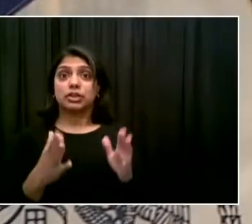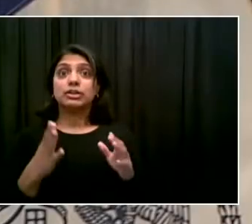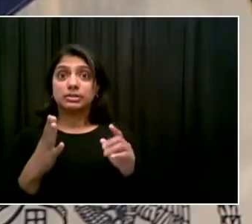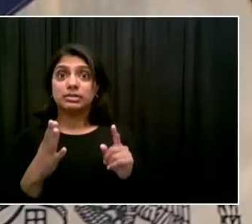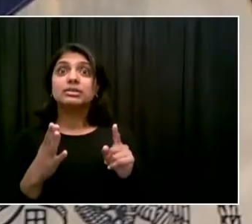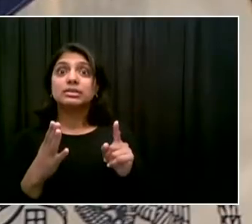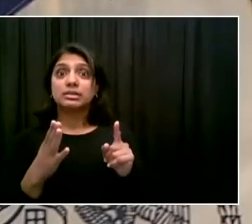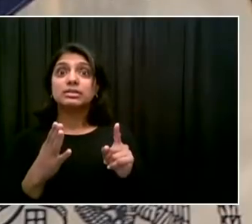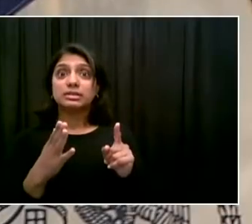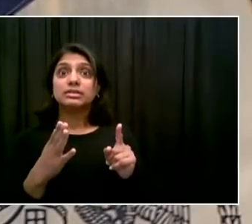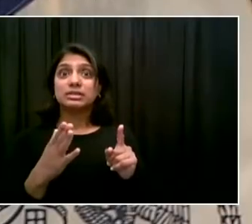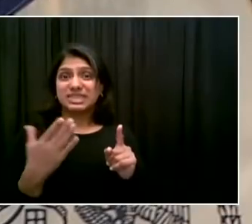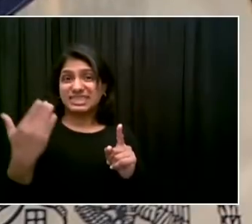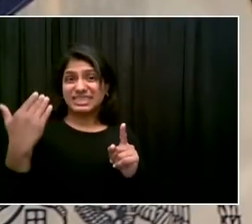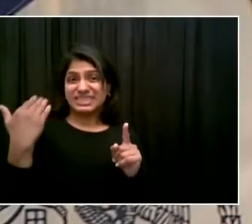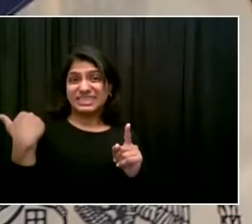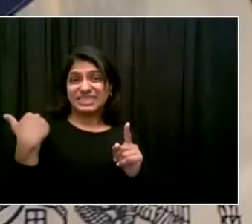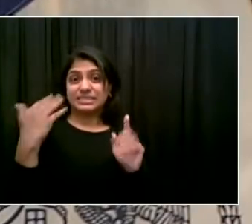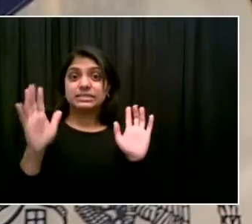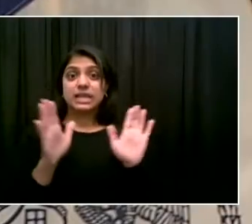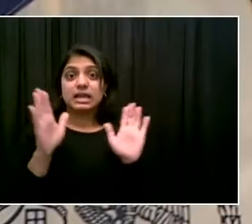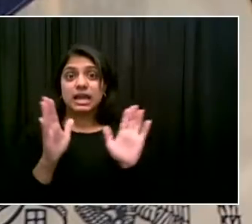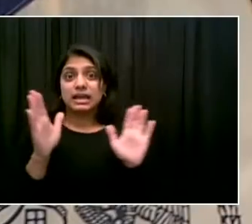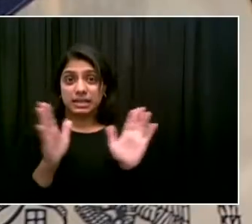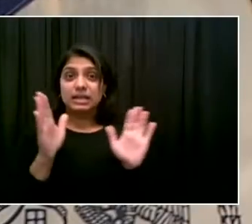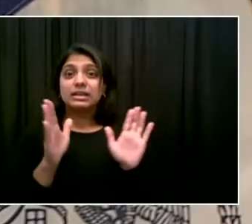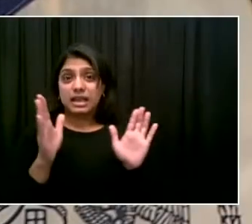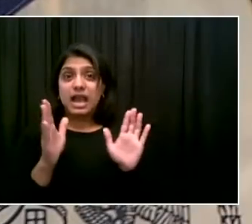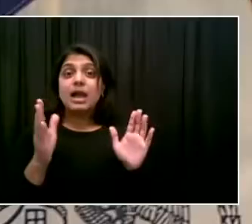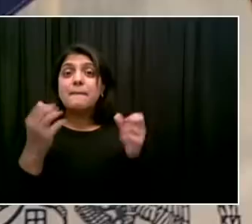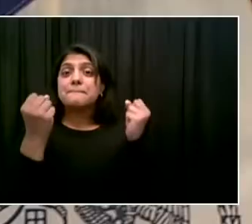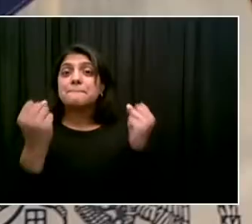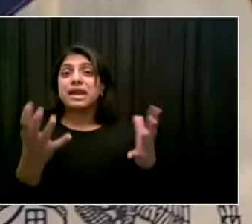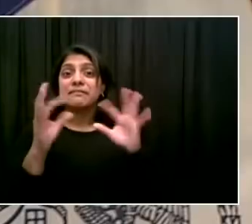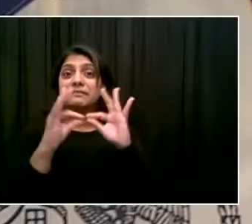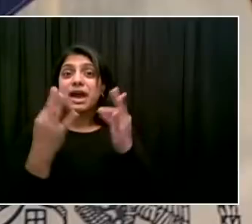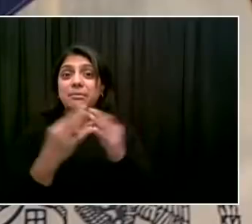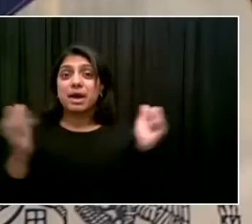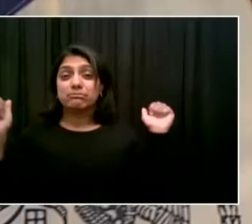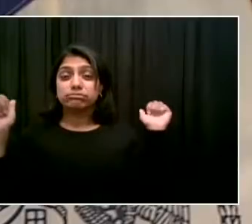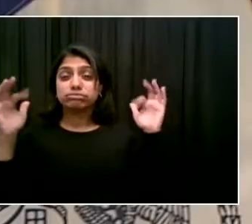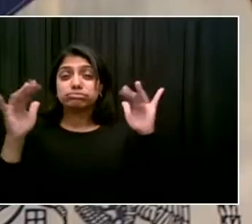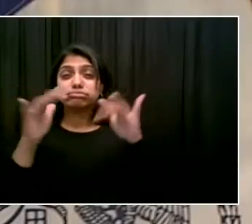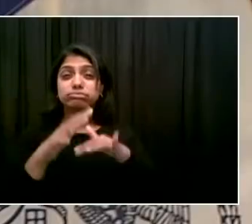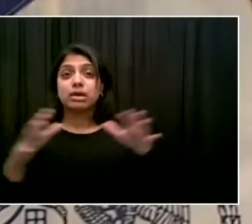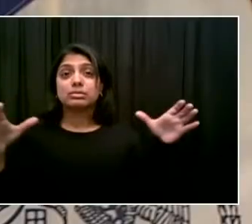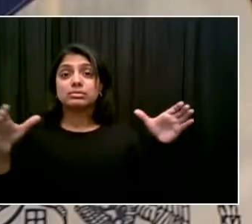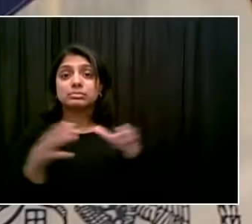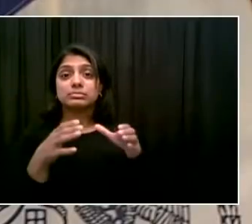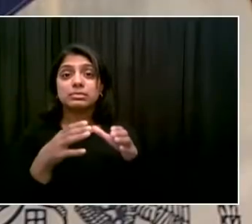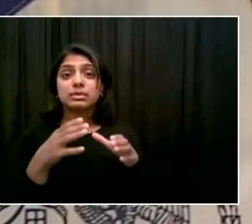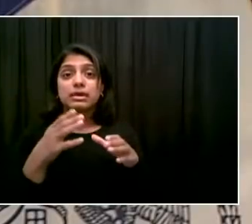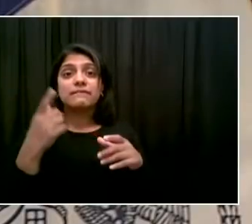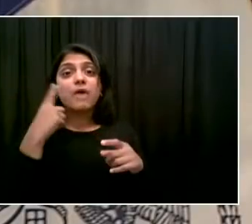HOLIDAY GATHERINGS OF MULTIPLE HOUSEHOLDS. IS THIS